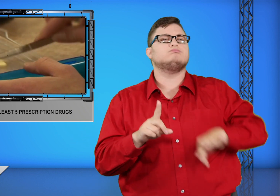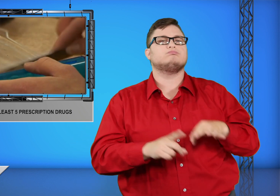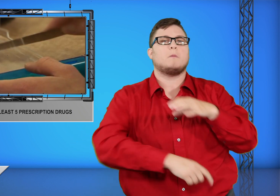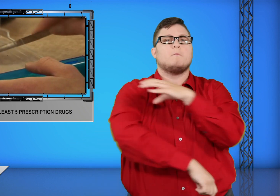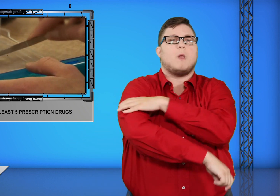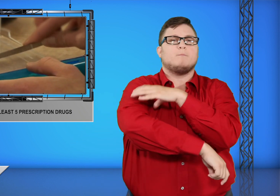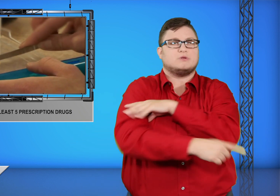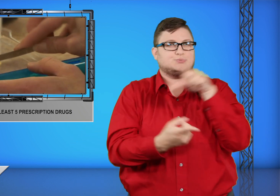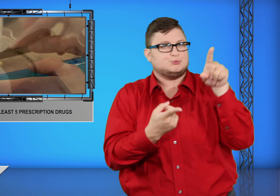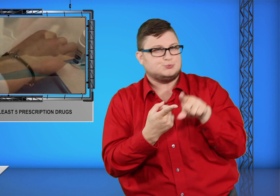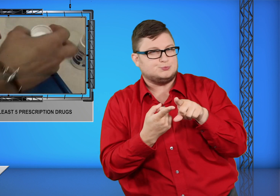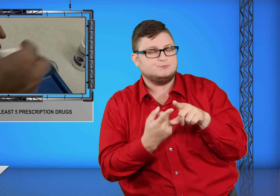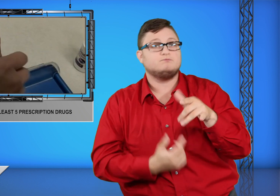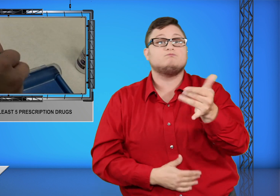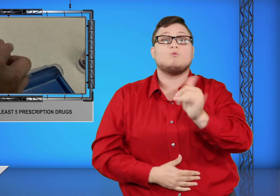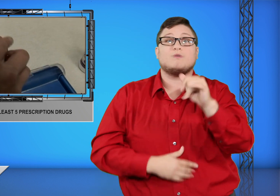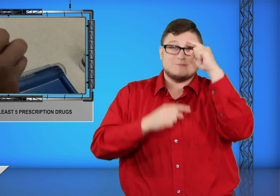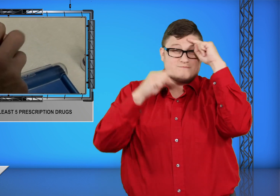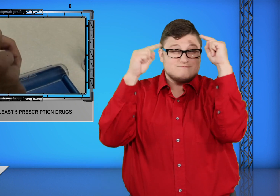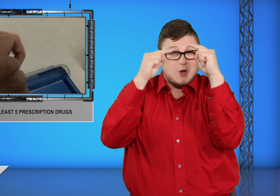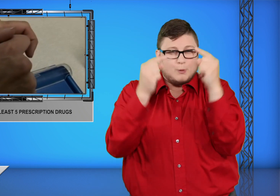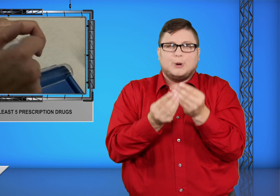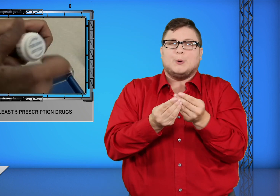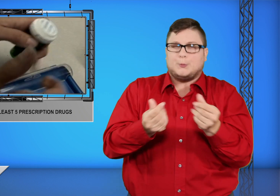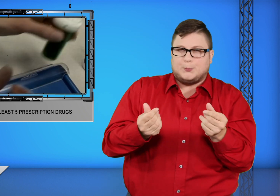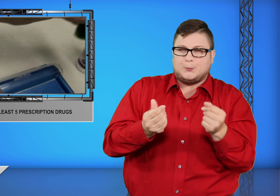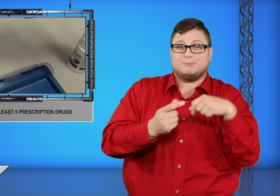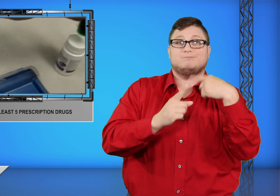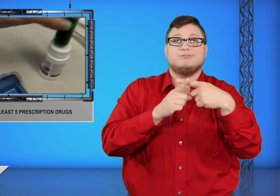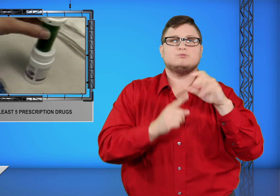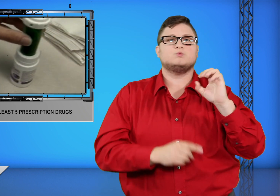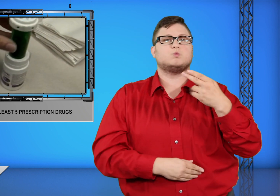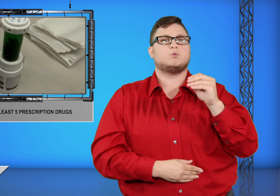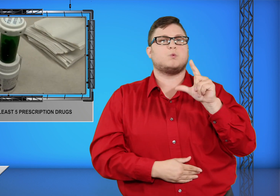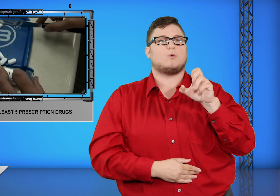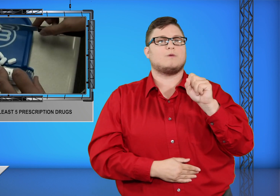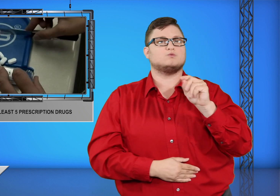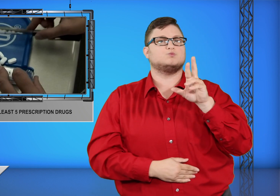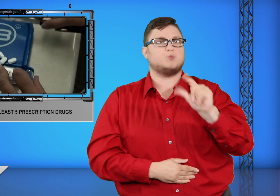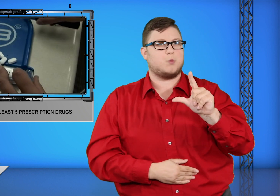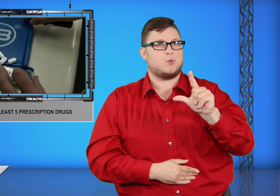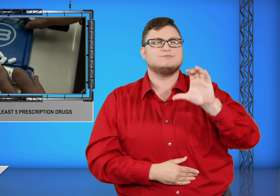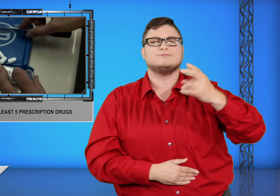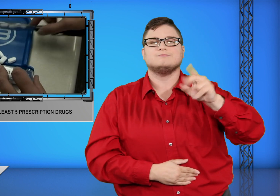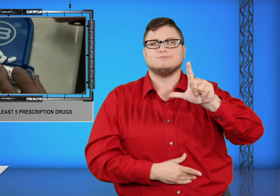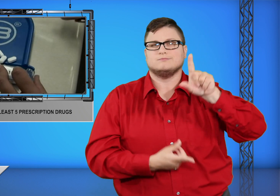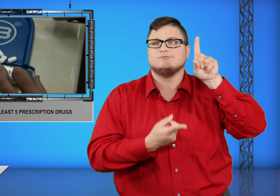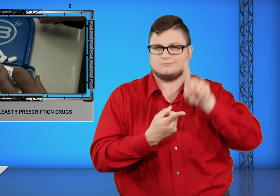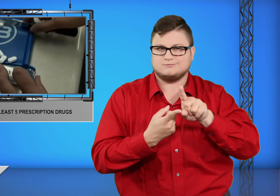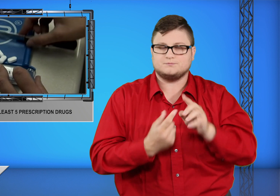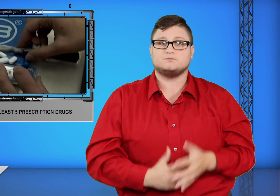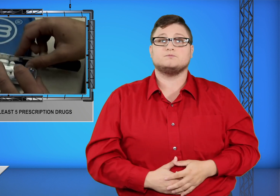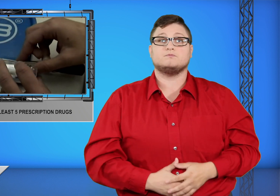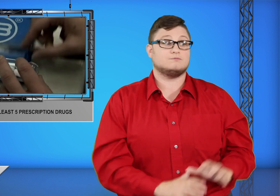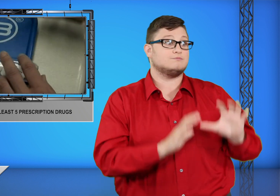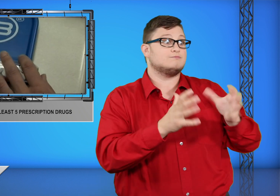used to lower blood pressure and treat migraines - and cholesterol-lowering drugs.